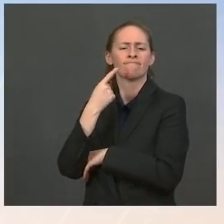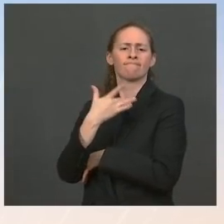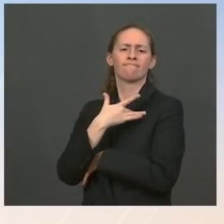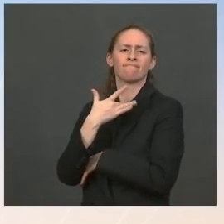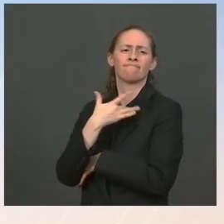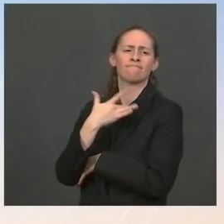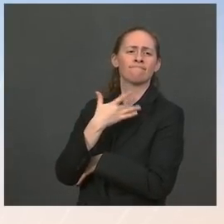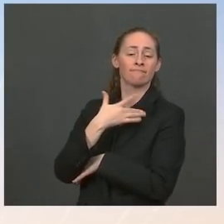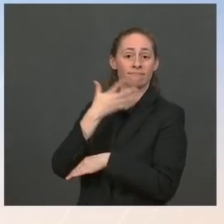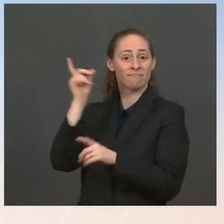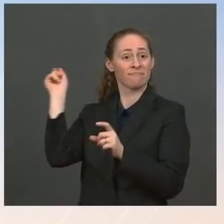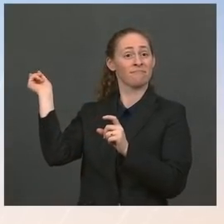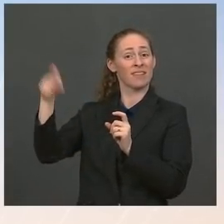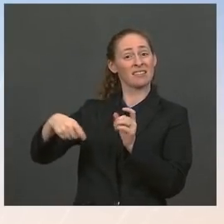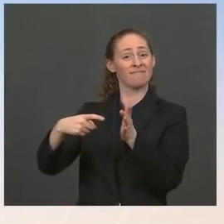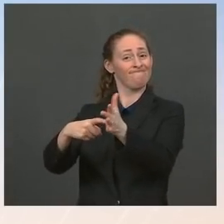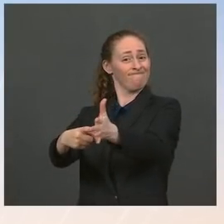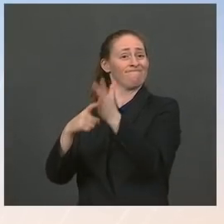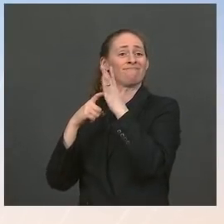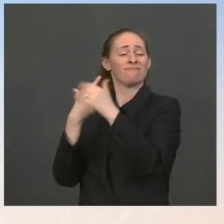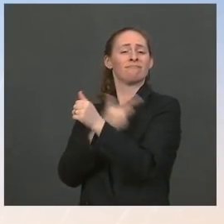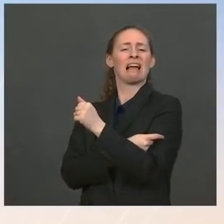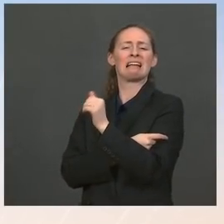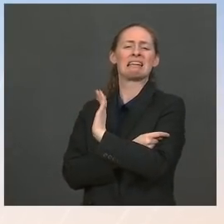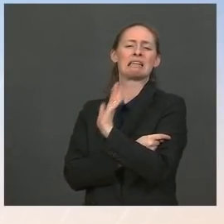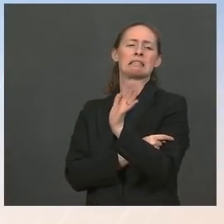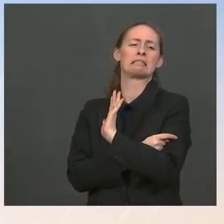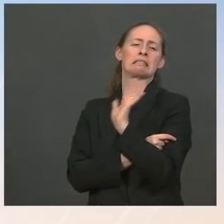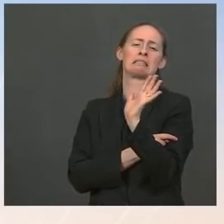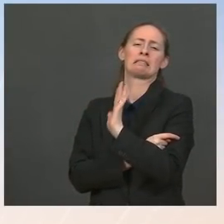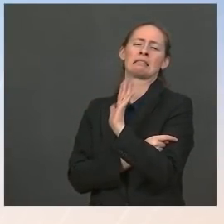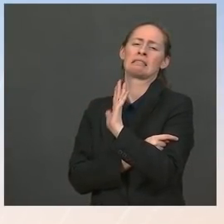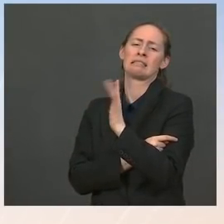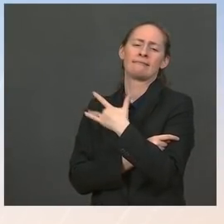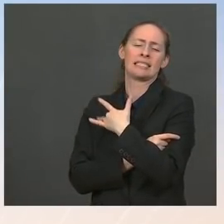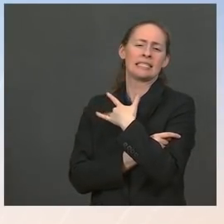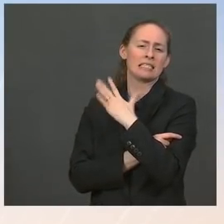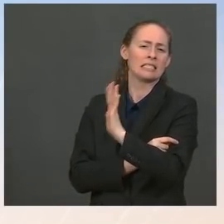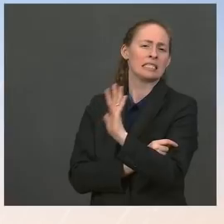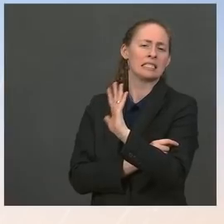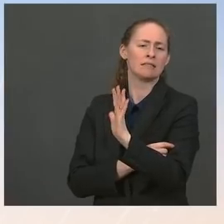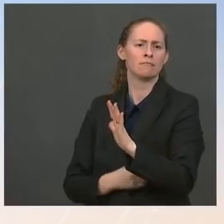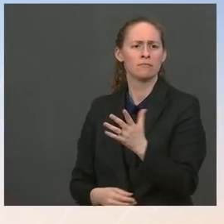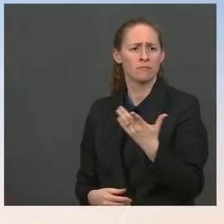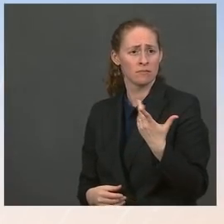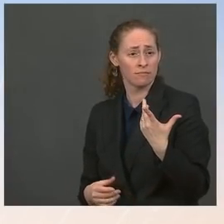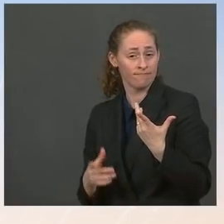or most effective, solution for Kansas." You've repeatedly pushed back on Republican officials -- Ms. Jean-Pierre: Yeah. The Press: -- in this context.